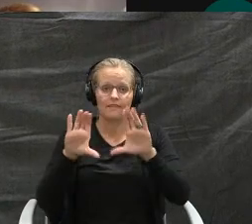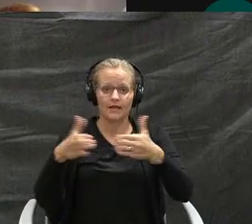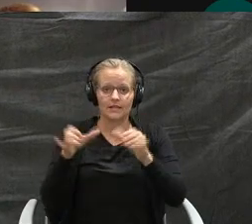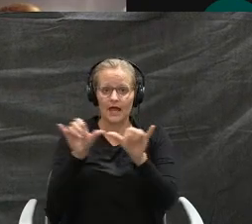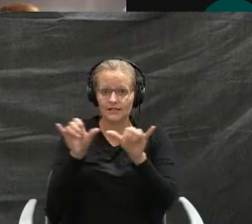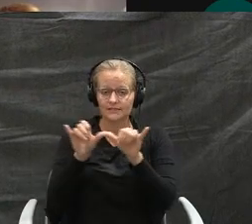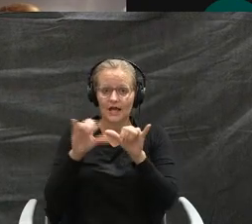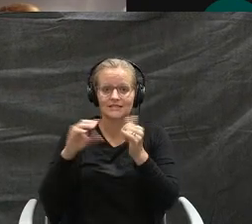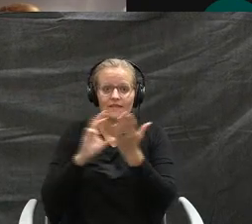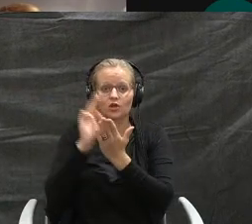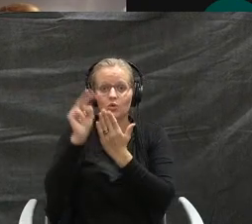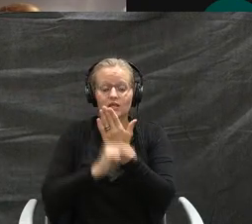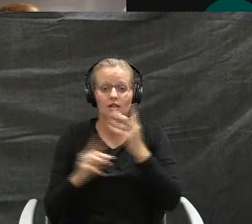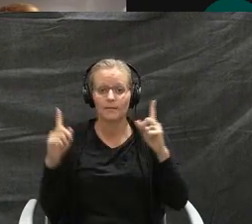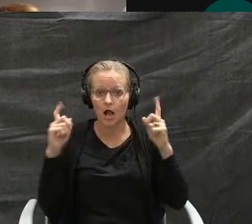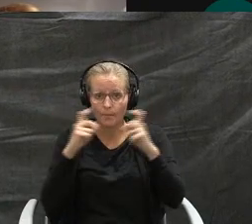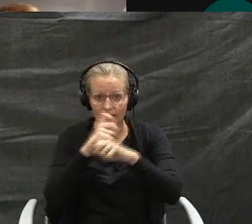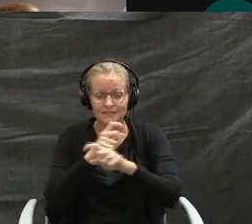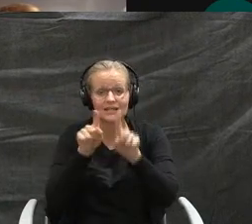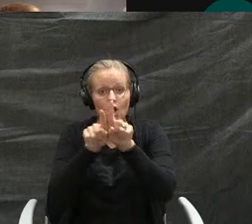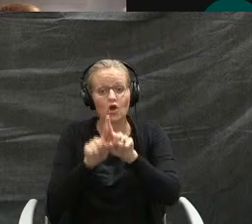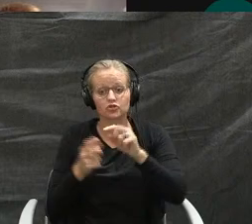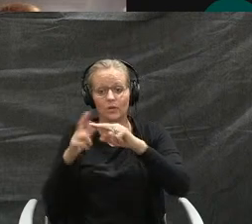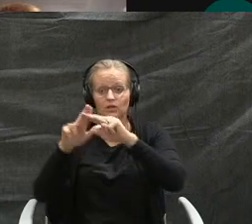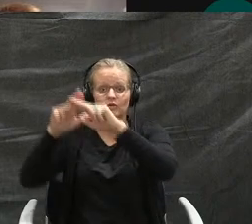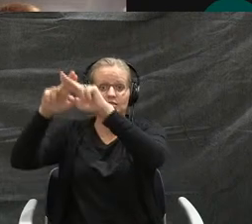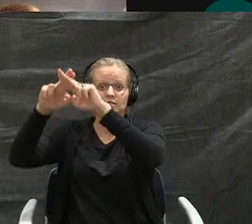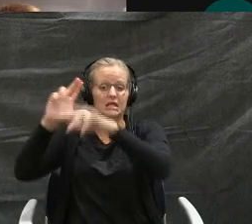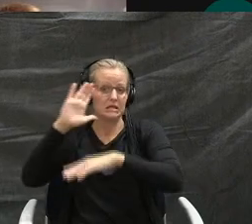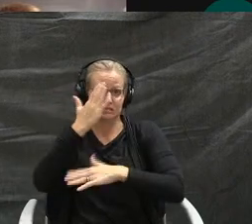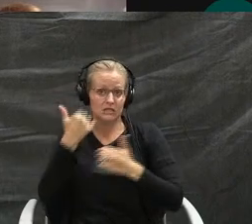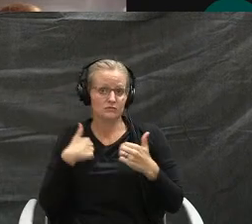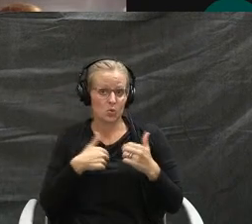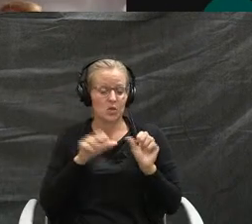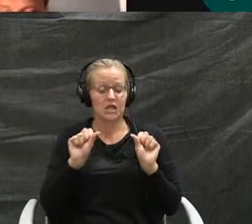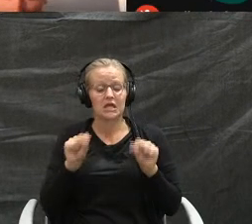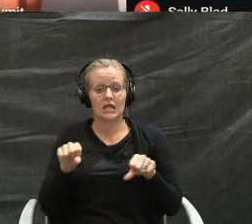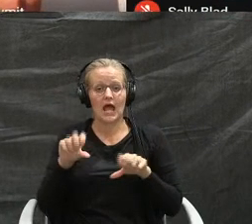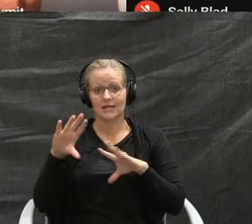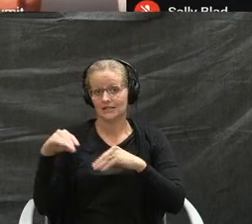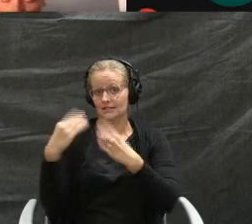feels like we're able to deliver that excellence in that escalated way through spectrum.